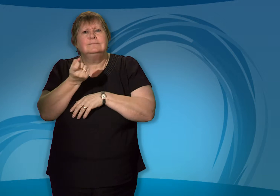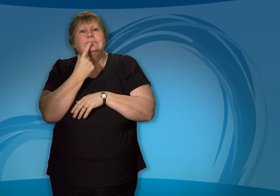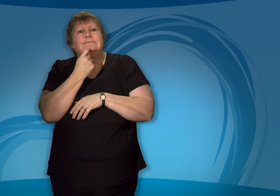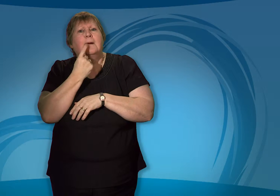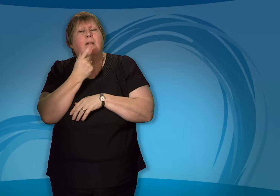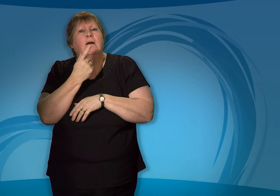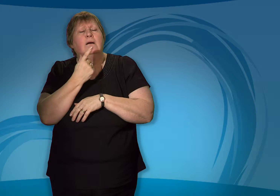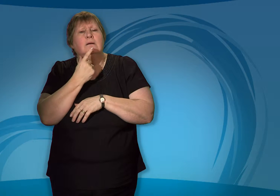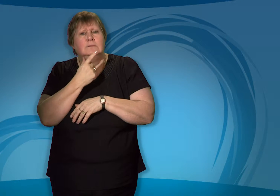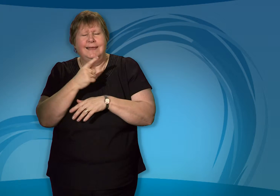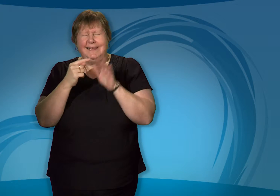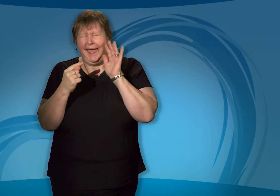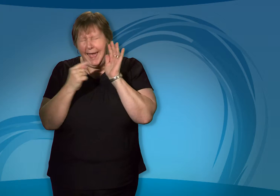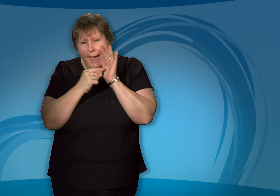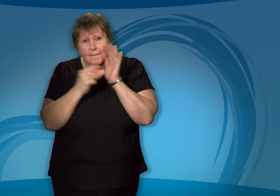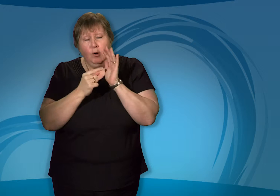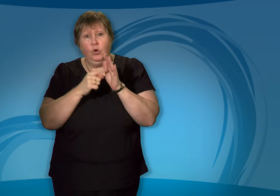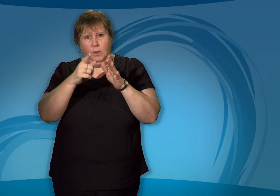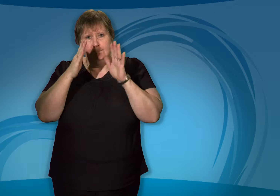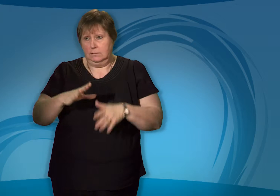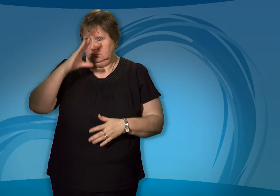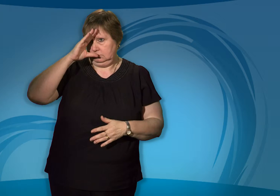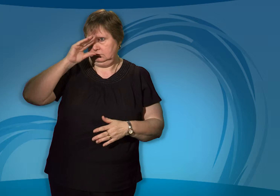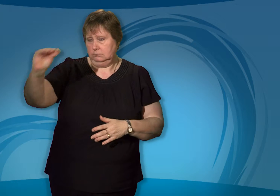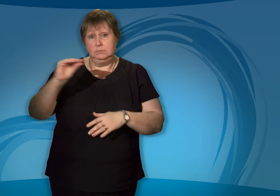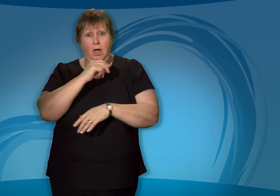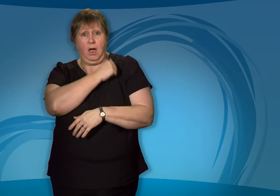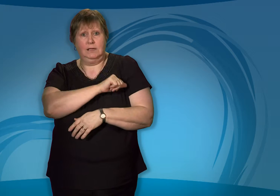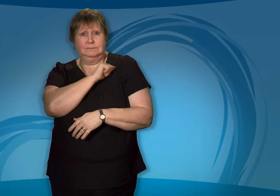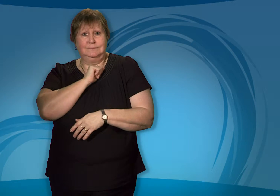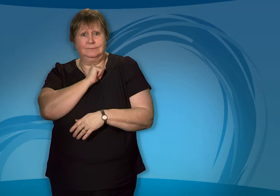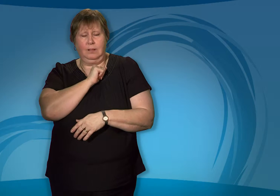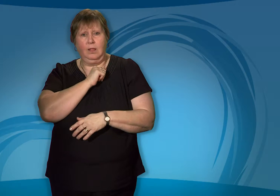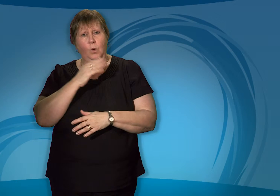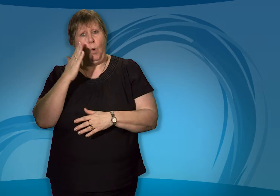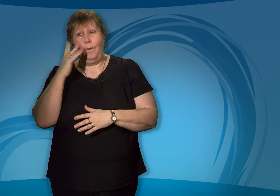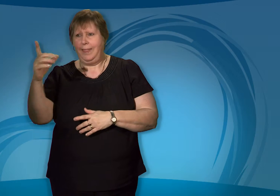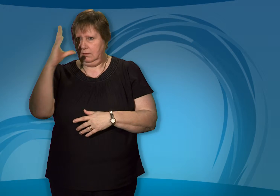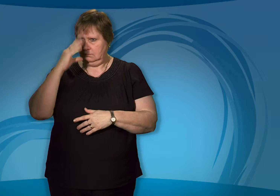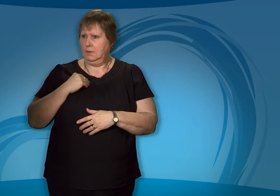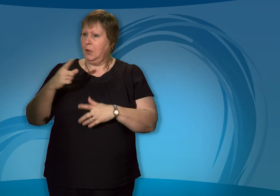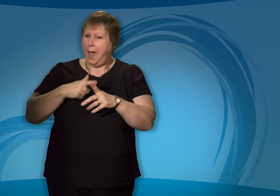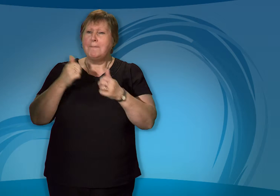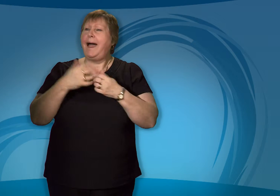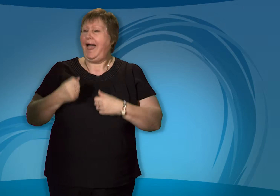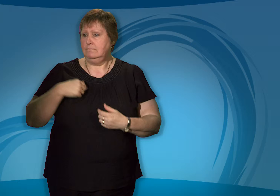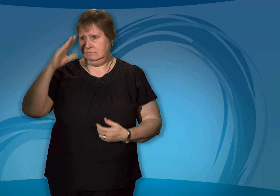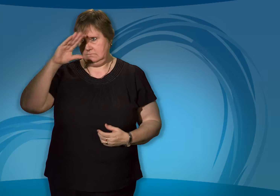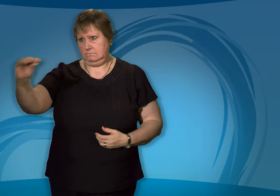thinning drugs it is important that you tell the Endoscopy Unit as soon as you are advised when your appointment will be.